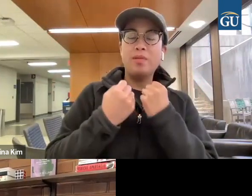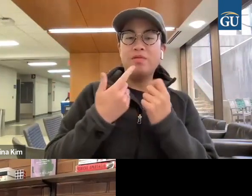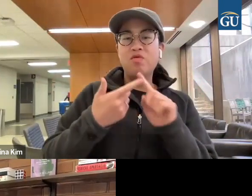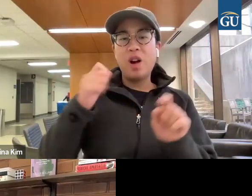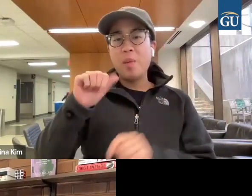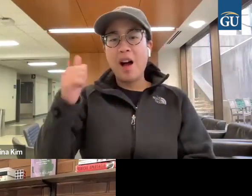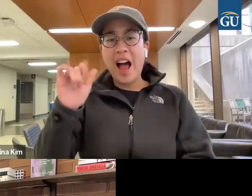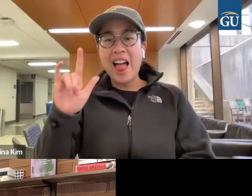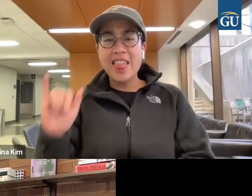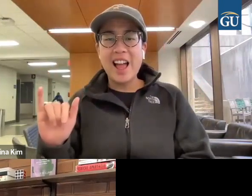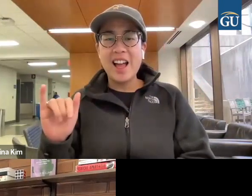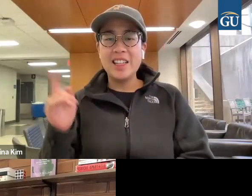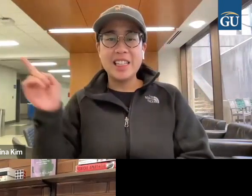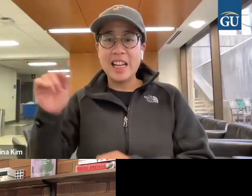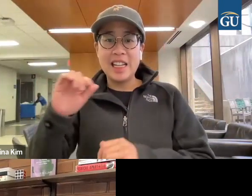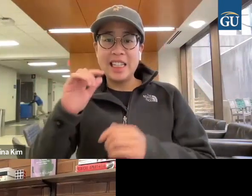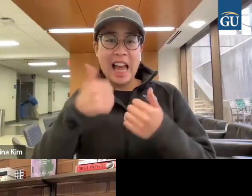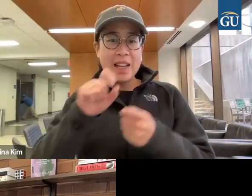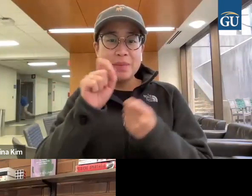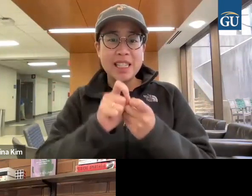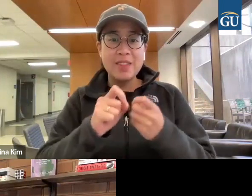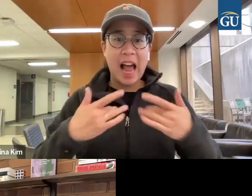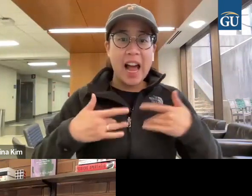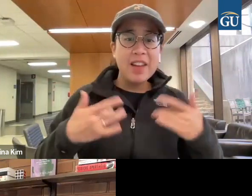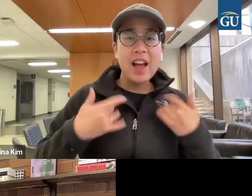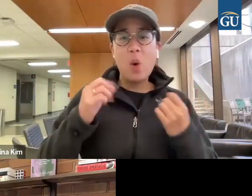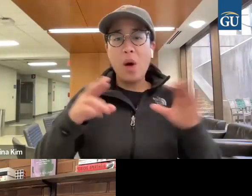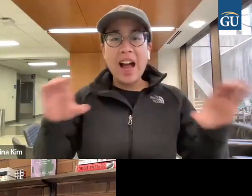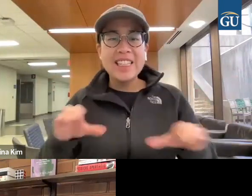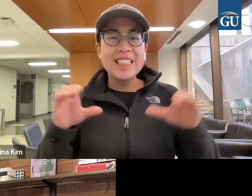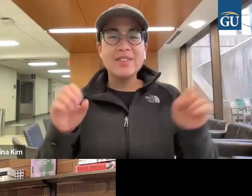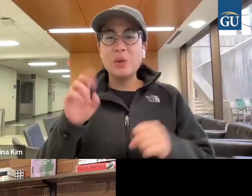So I'm wondering what do you feel would be the best way of